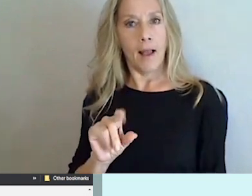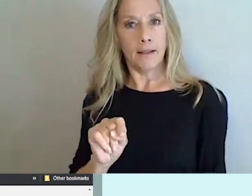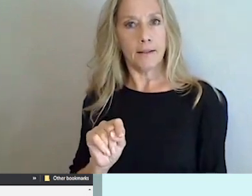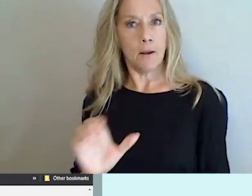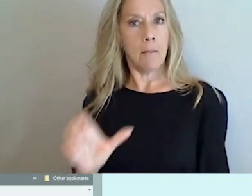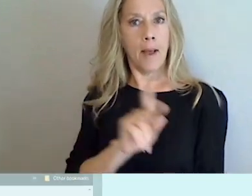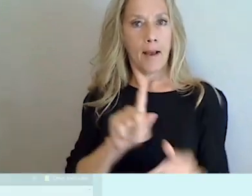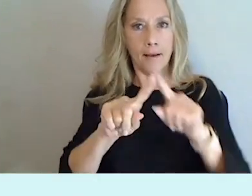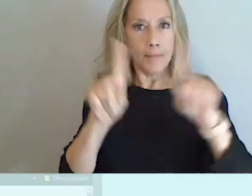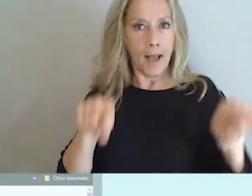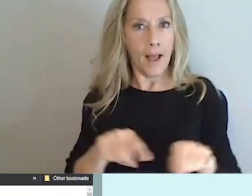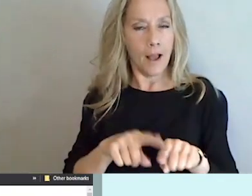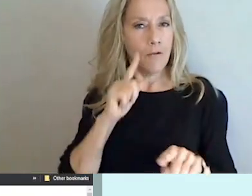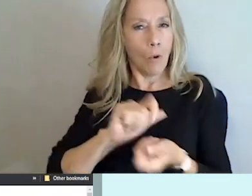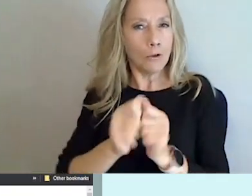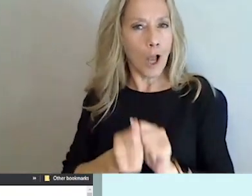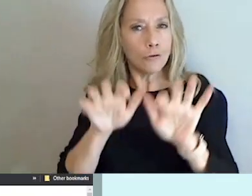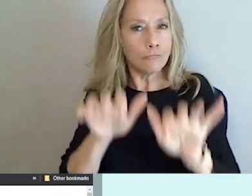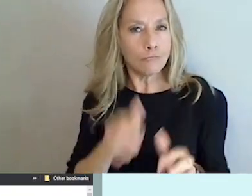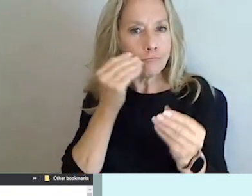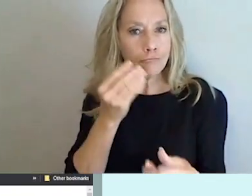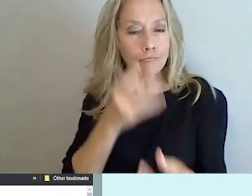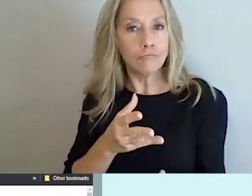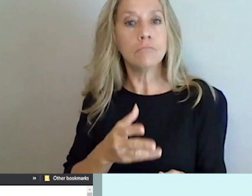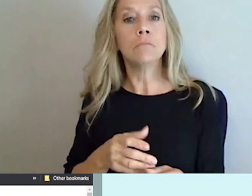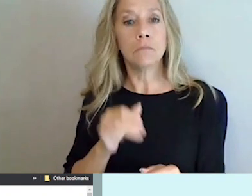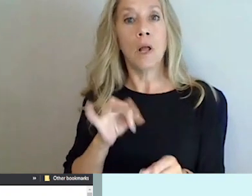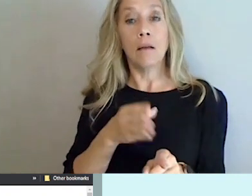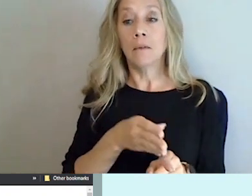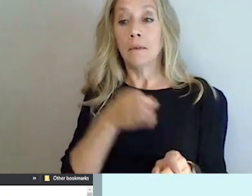If we move forward to the next page you will see that, you may need to review